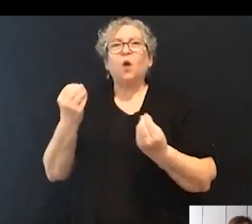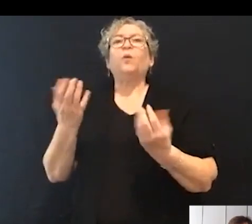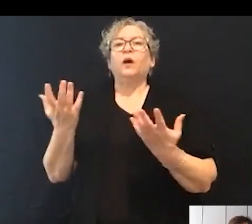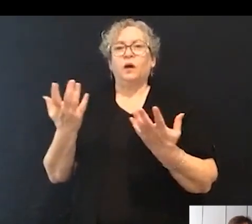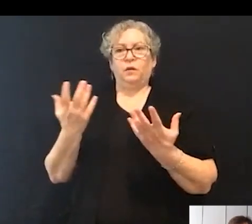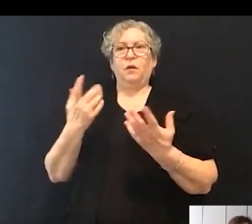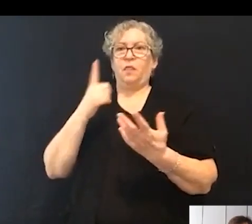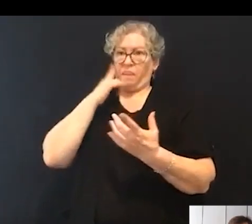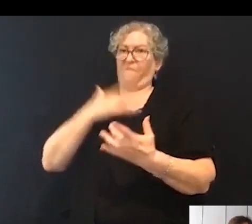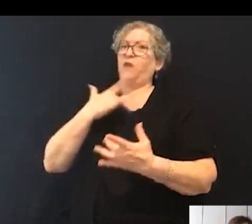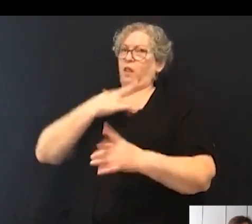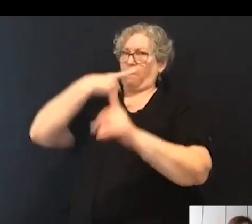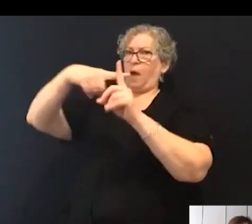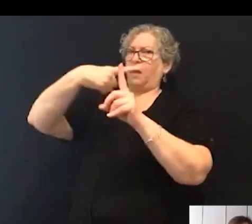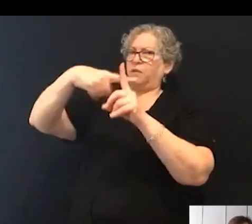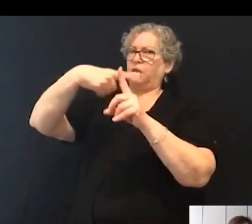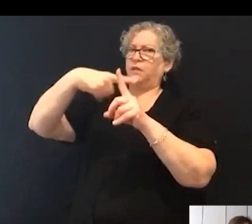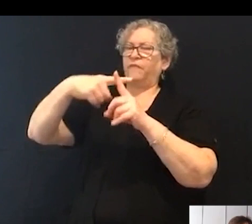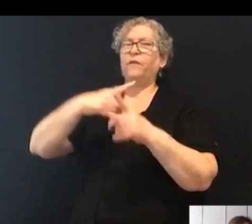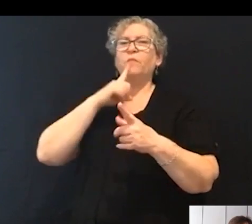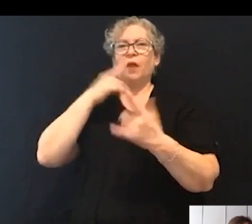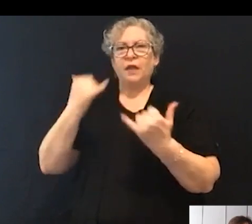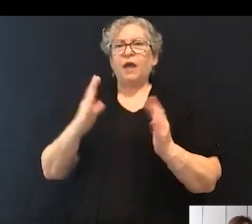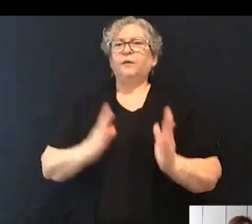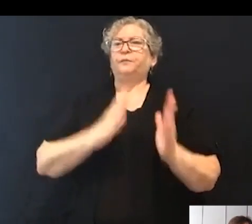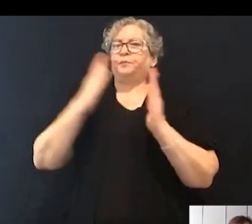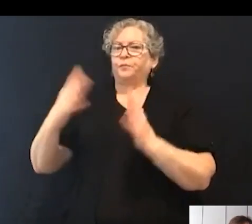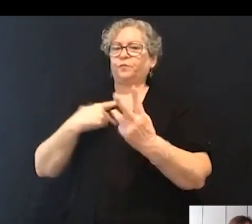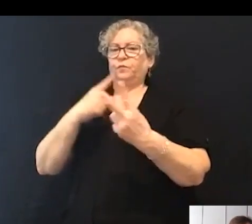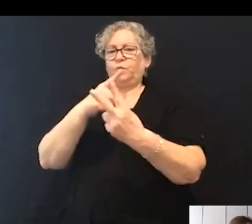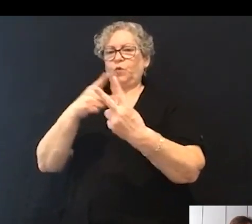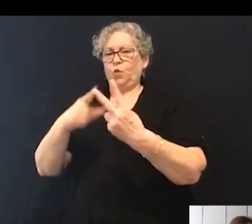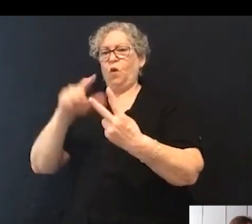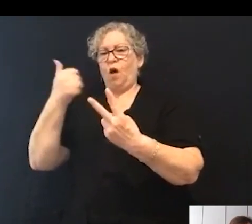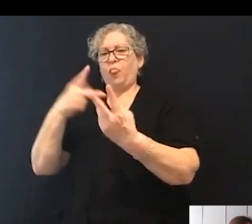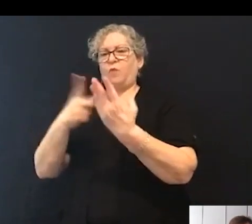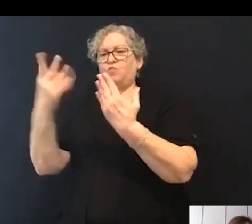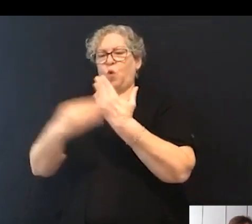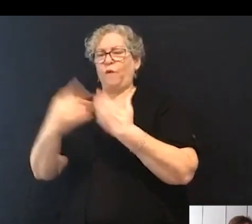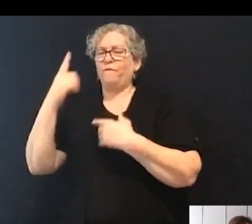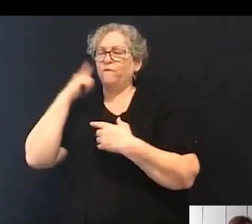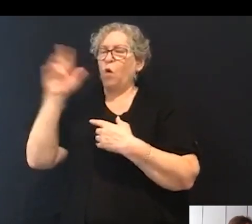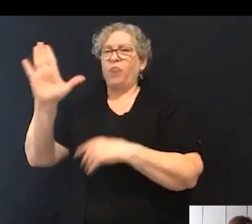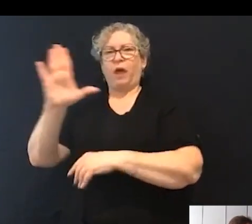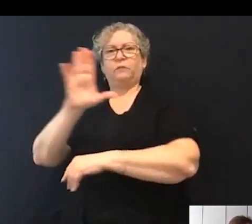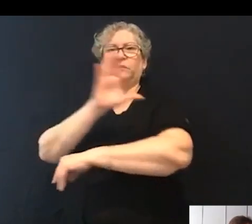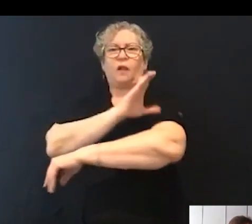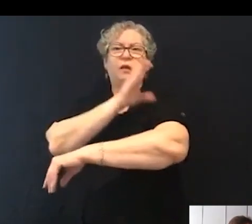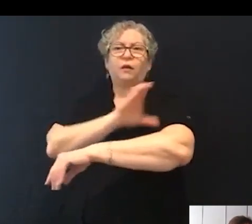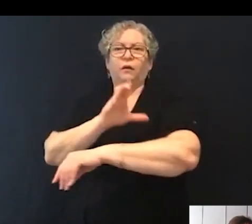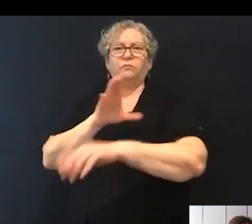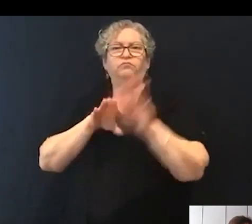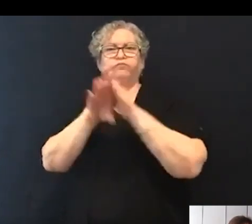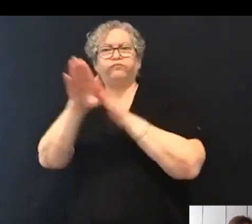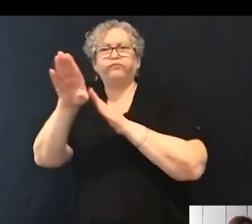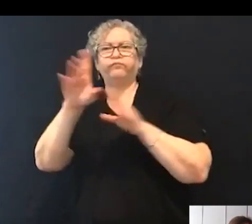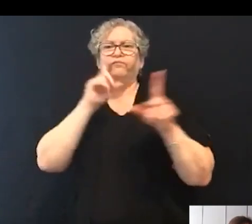And on top of that, we have moved two further programs into a clinical development stage, which I already